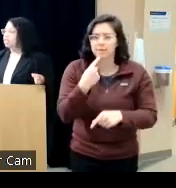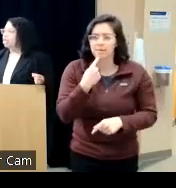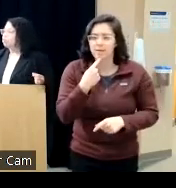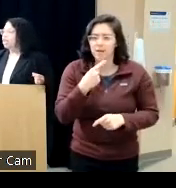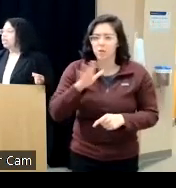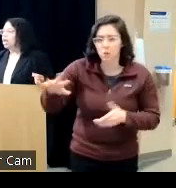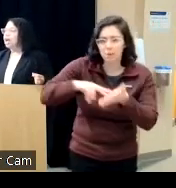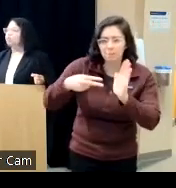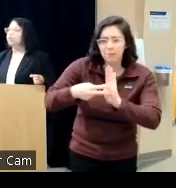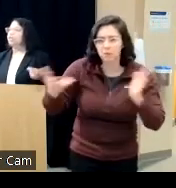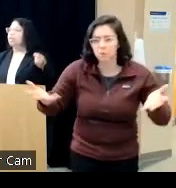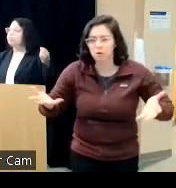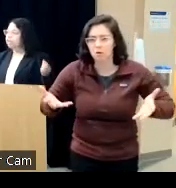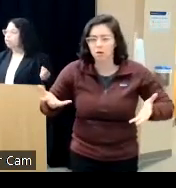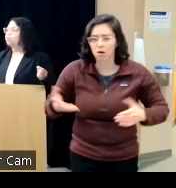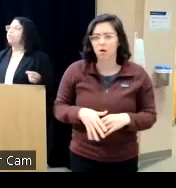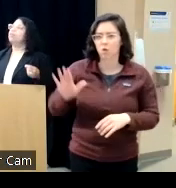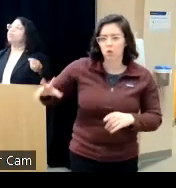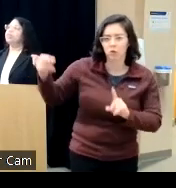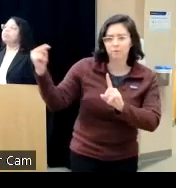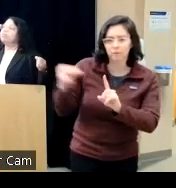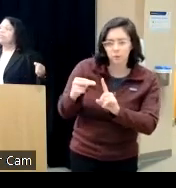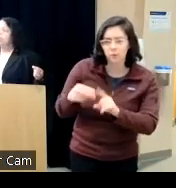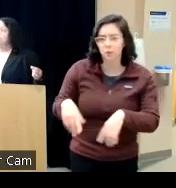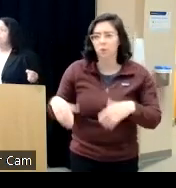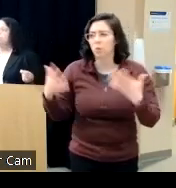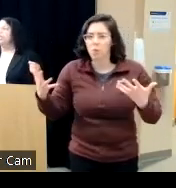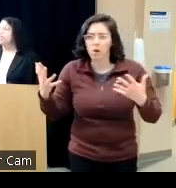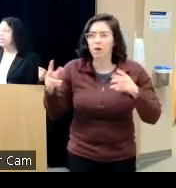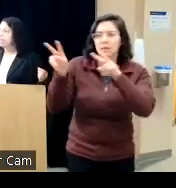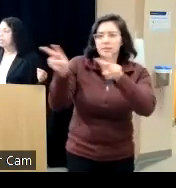meaning that they make out of what they view or they what they perceive or what they think